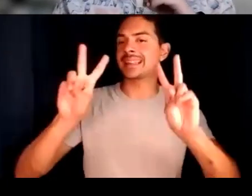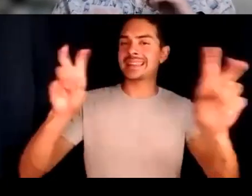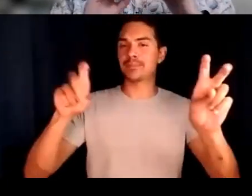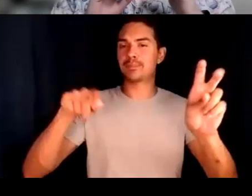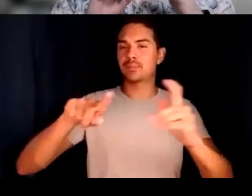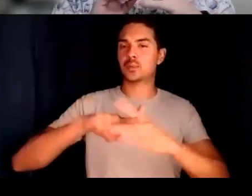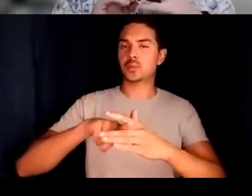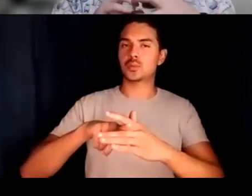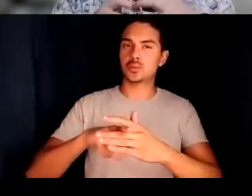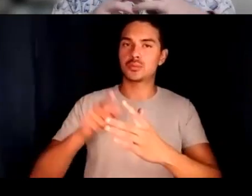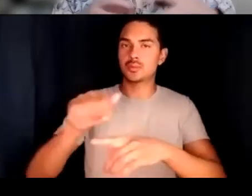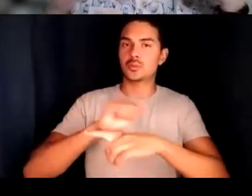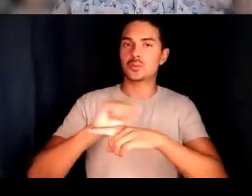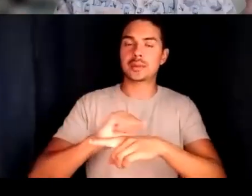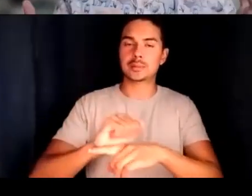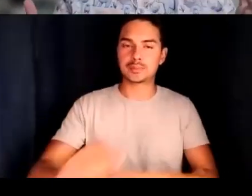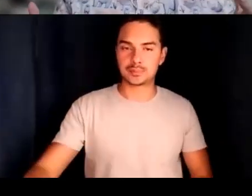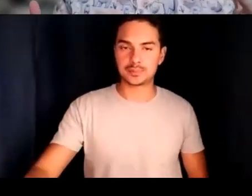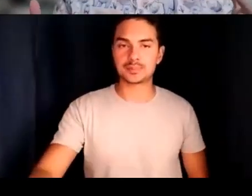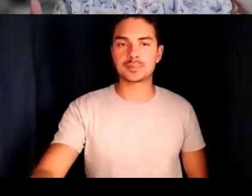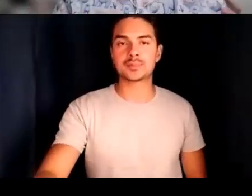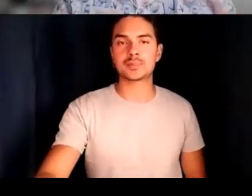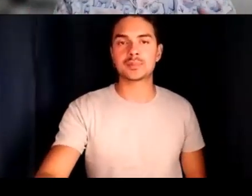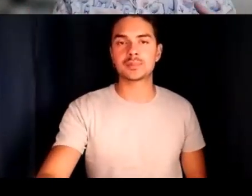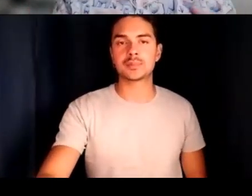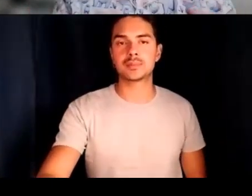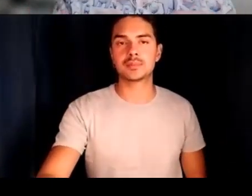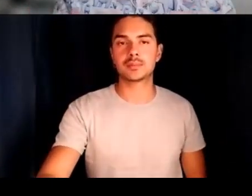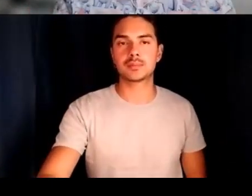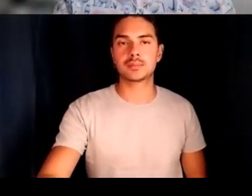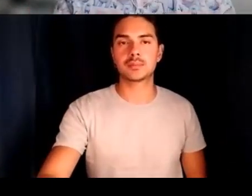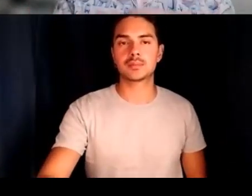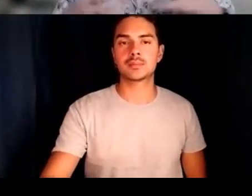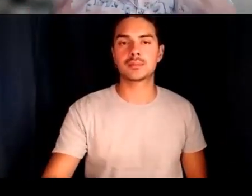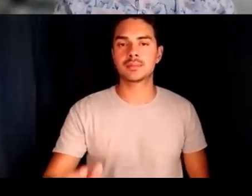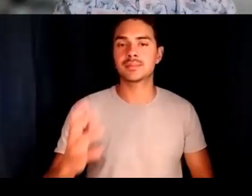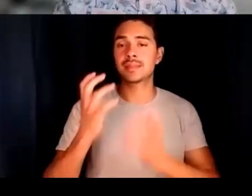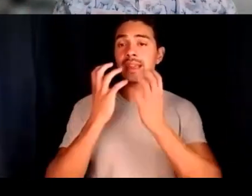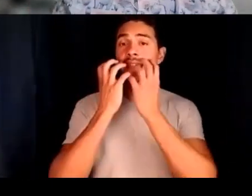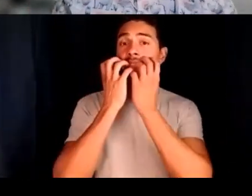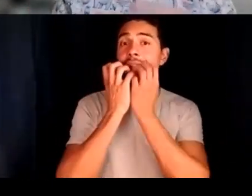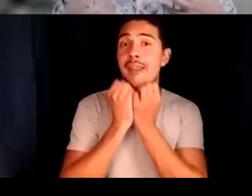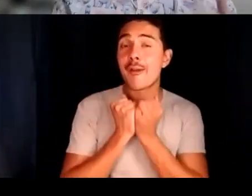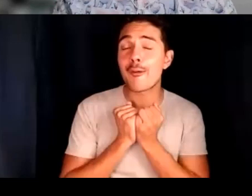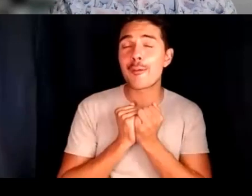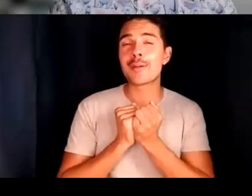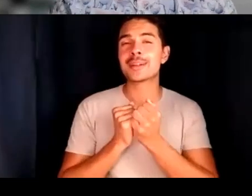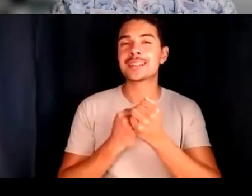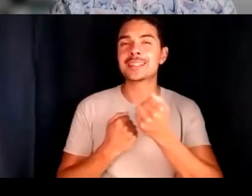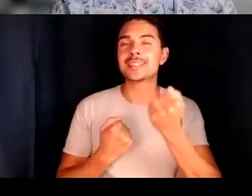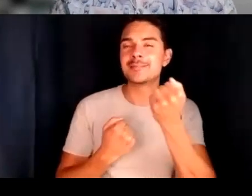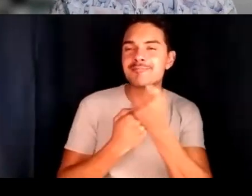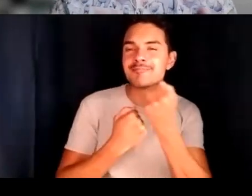is that we need to show care for each other for our communities.